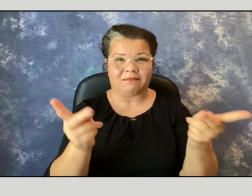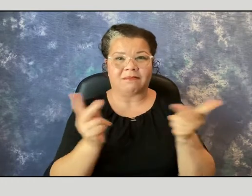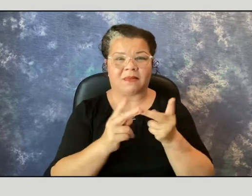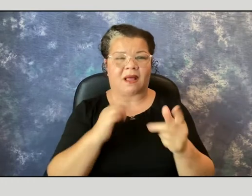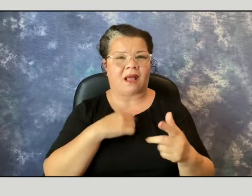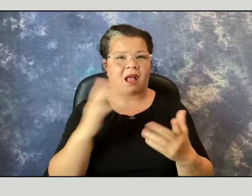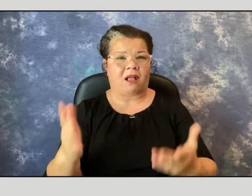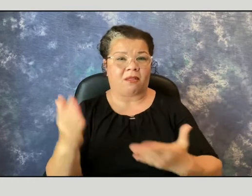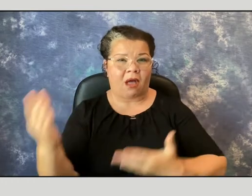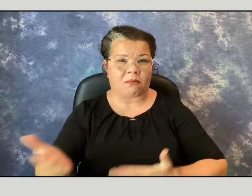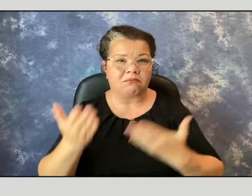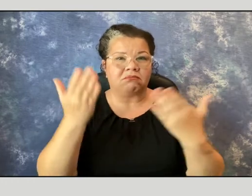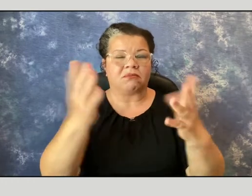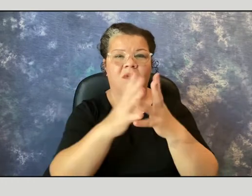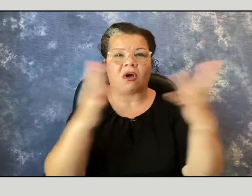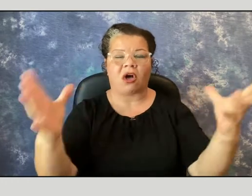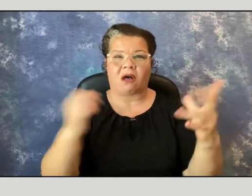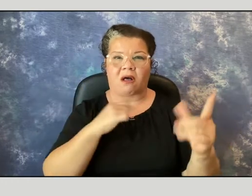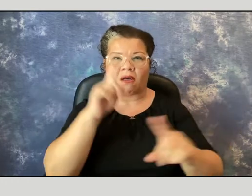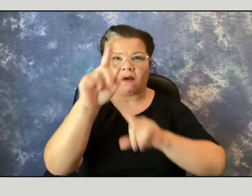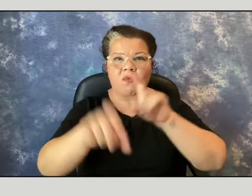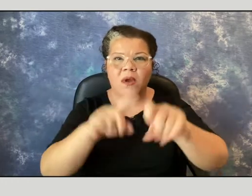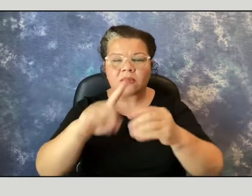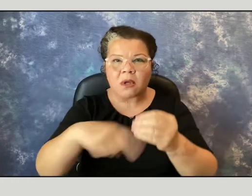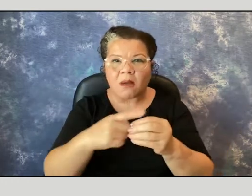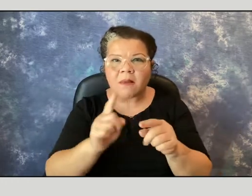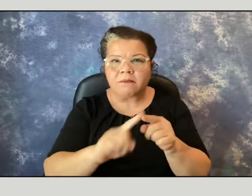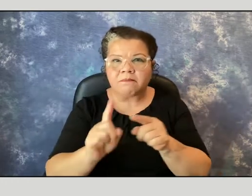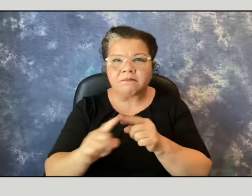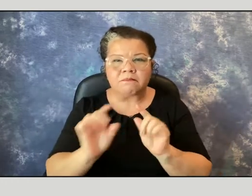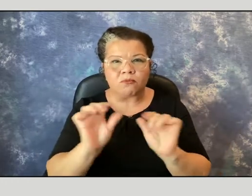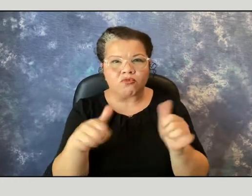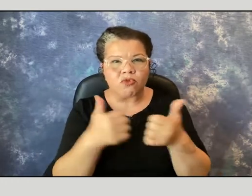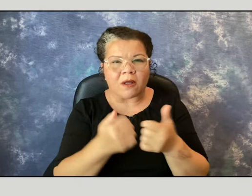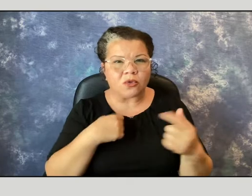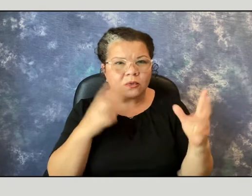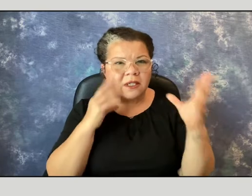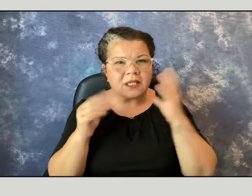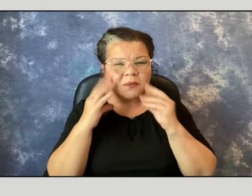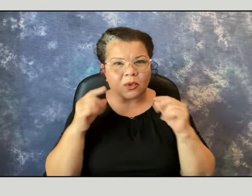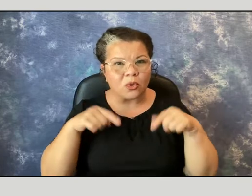about so many of the challenges we collectively face in the turbulent 21st century,